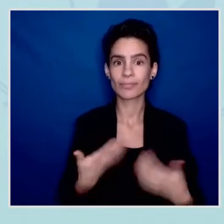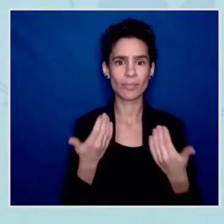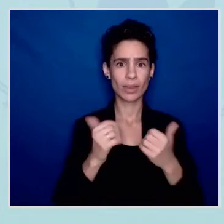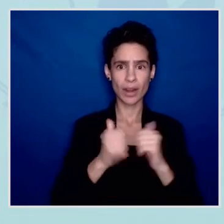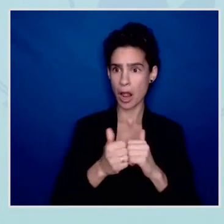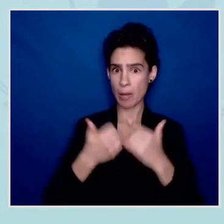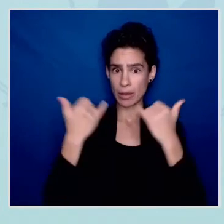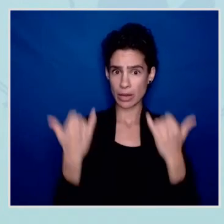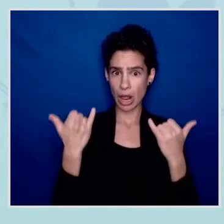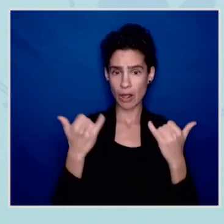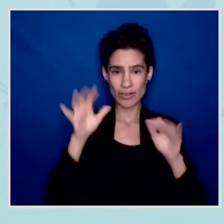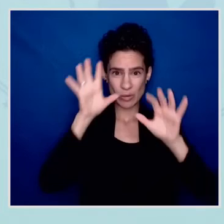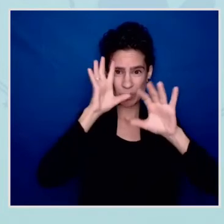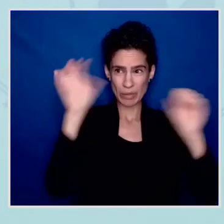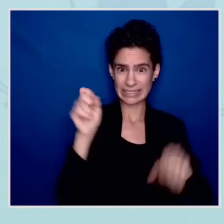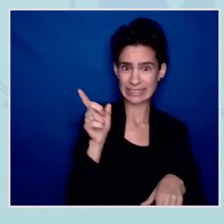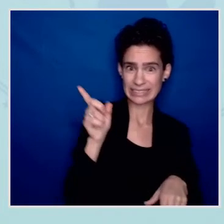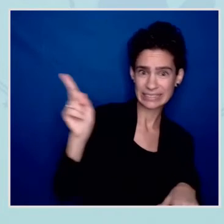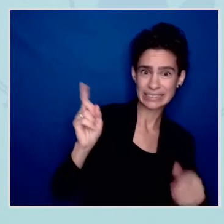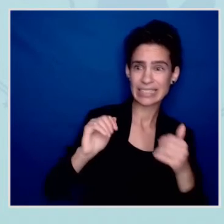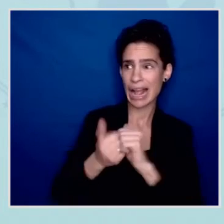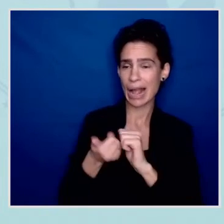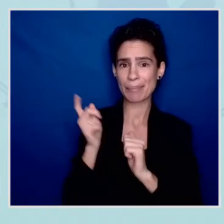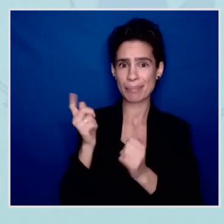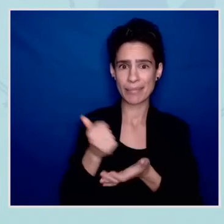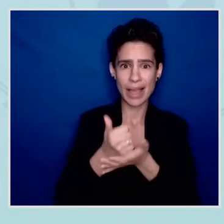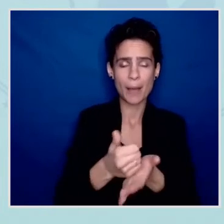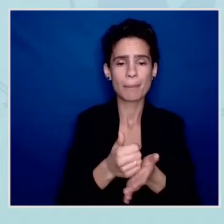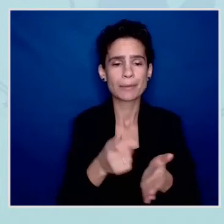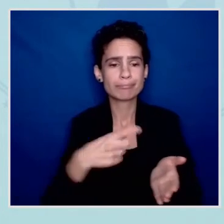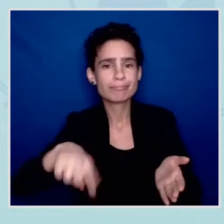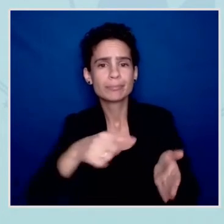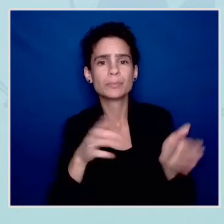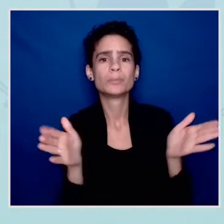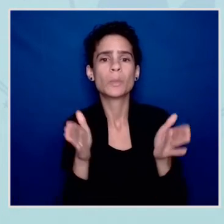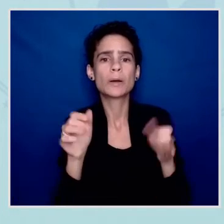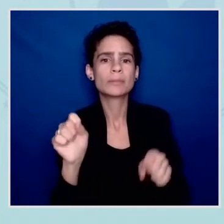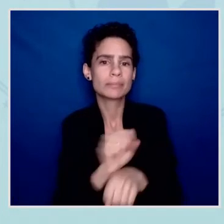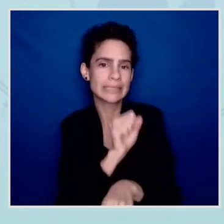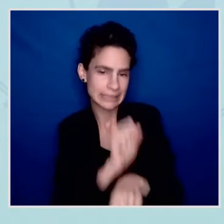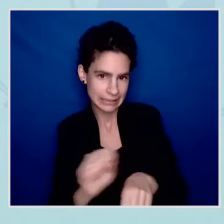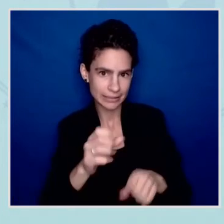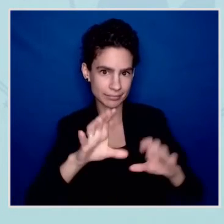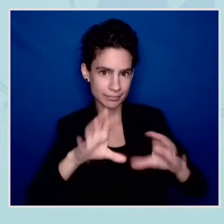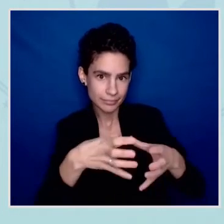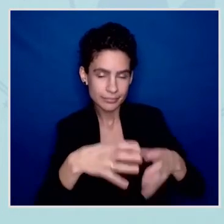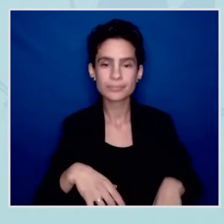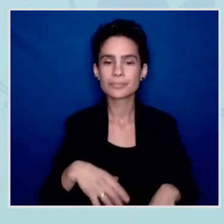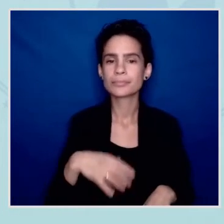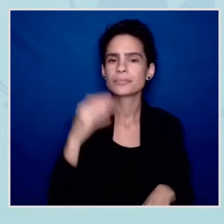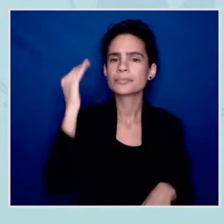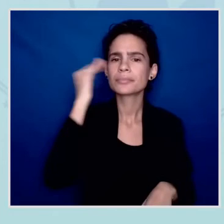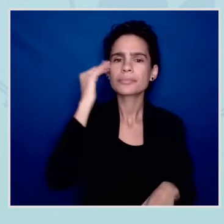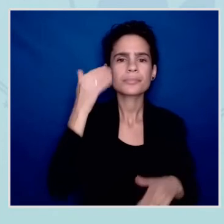FOLKS, THE BIG FOCUS ALSO WILL BE ON SMALL BUSINESSES, AND HOW